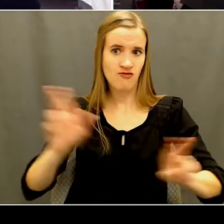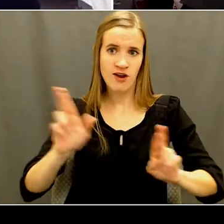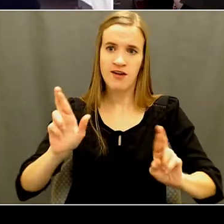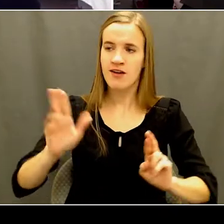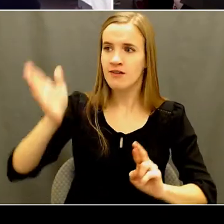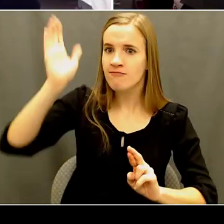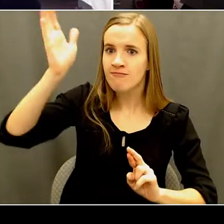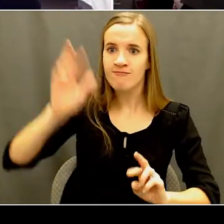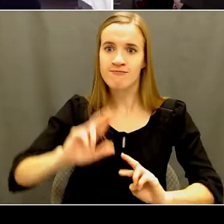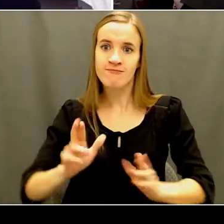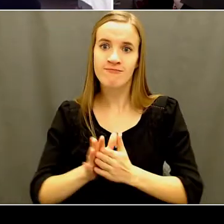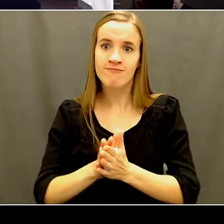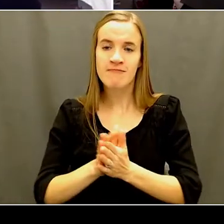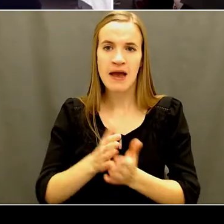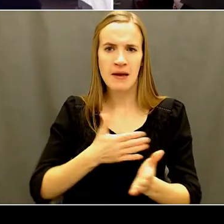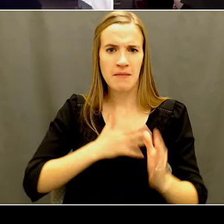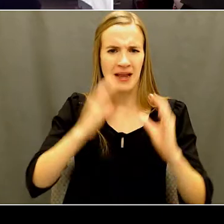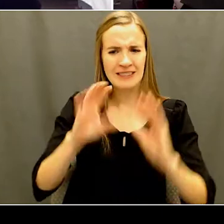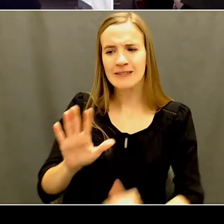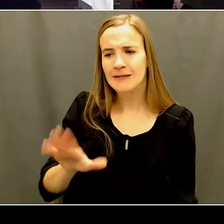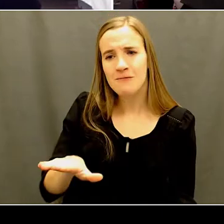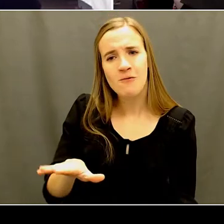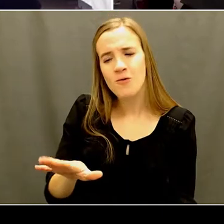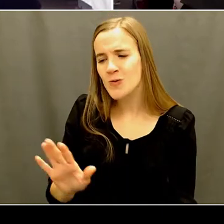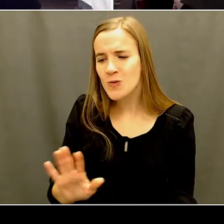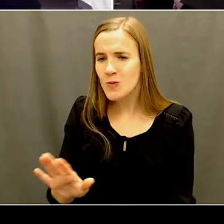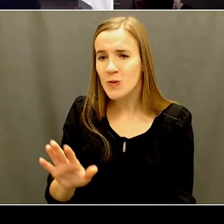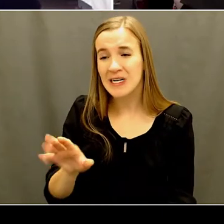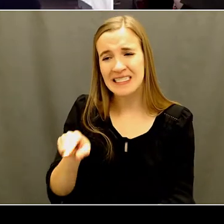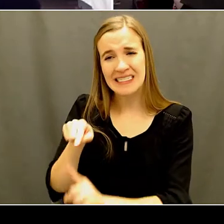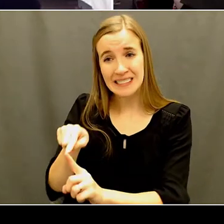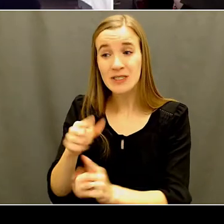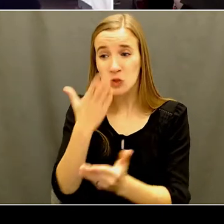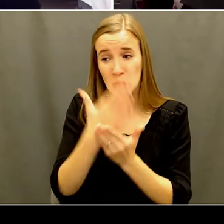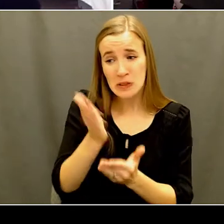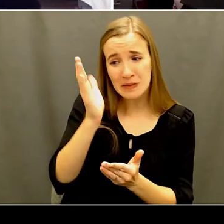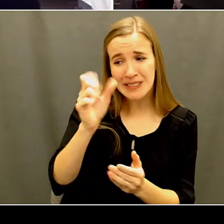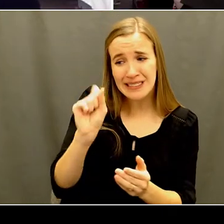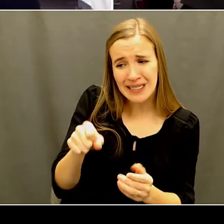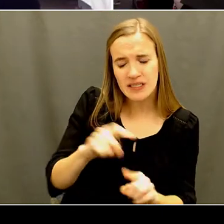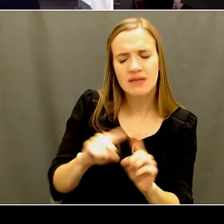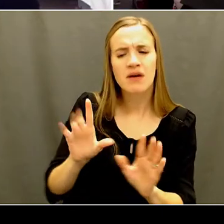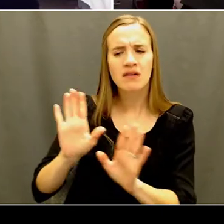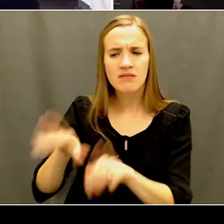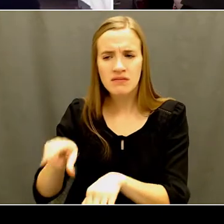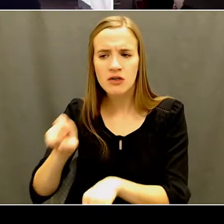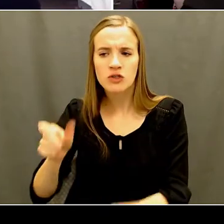disability because if you write that, we know you'll win. And what they wanted